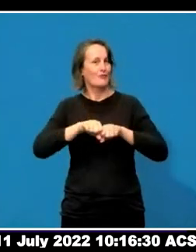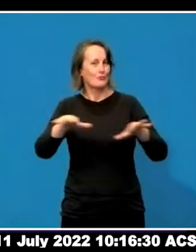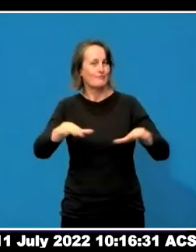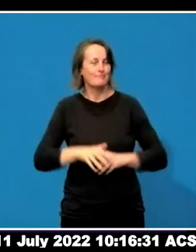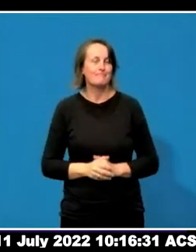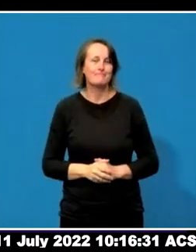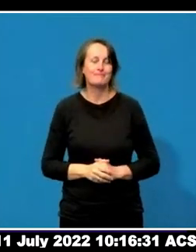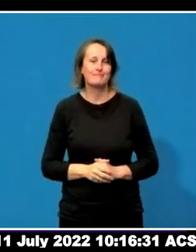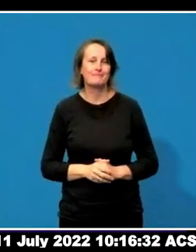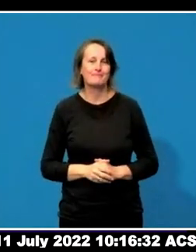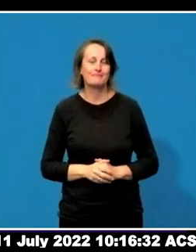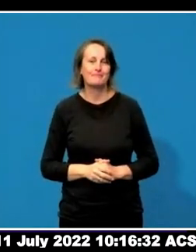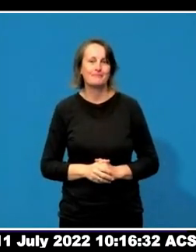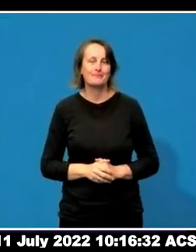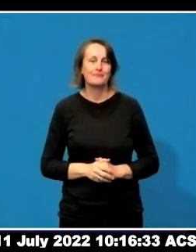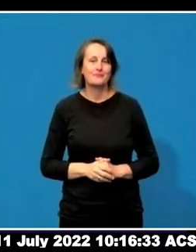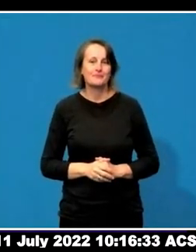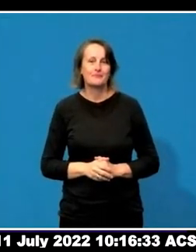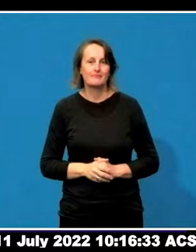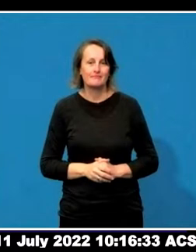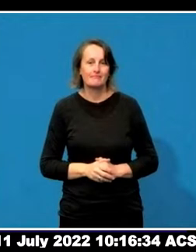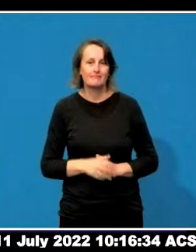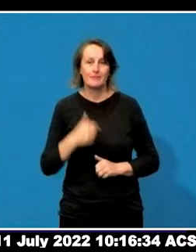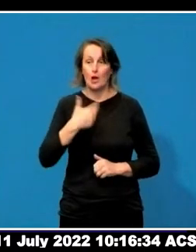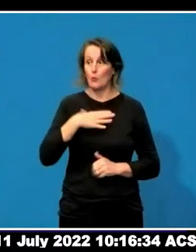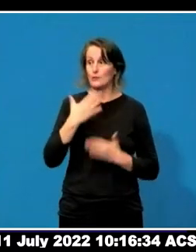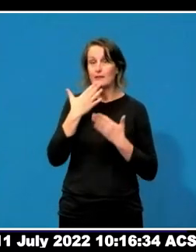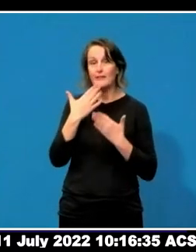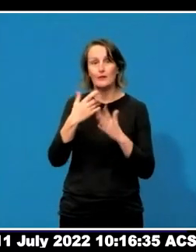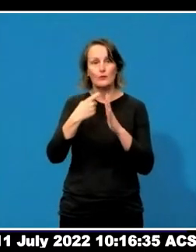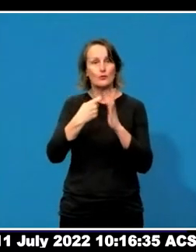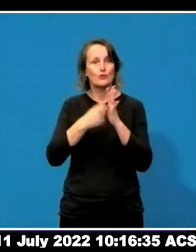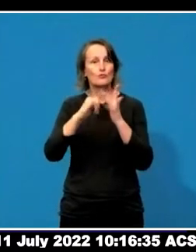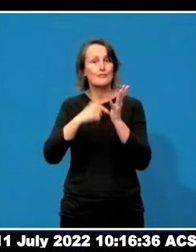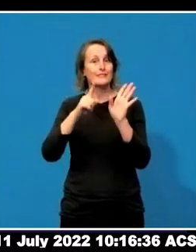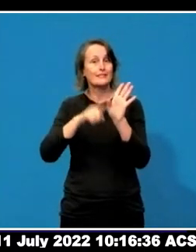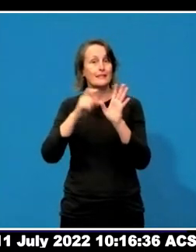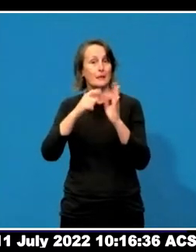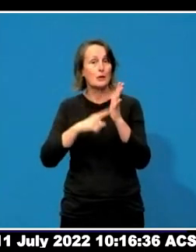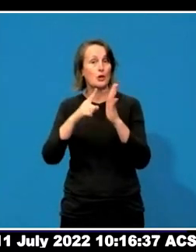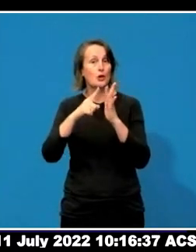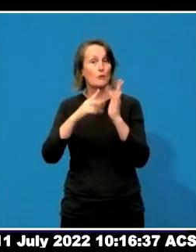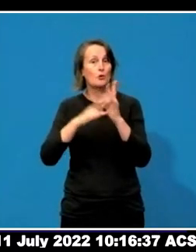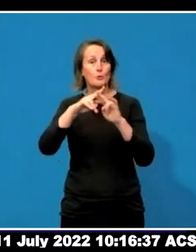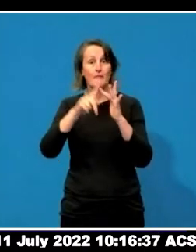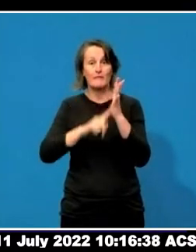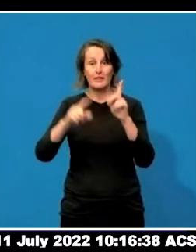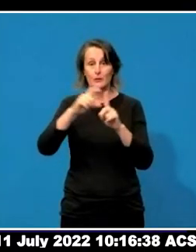Can I commence by thanking Kristy Bloomfield and Barbara Satour, the traditional owners of